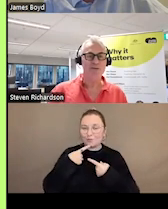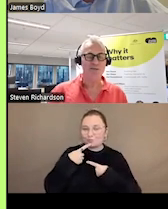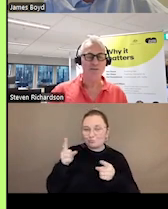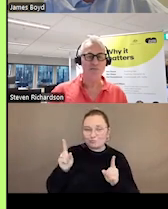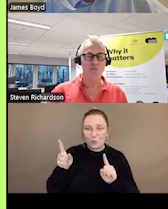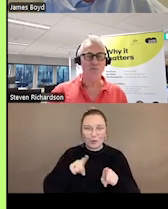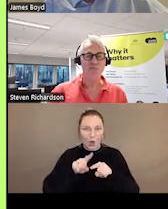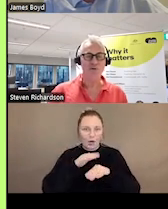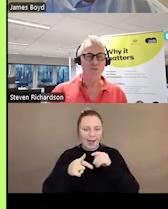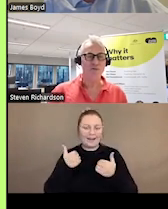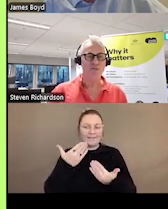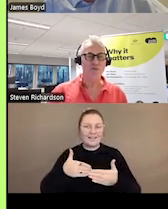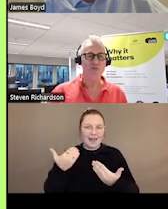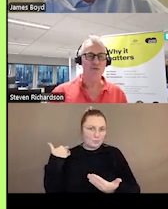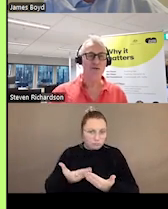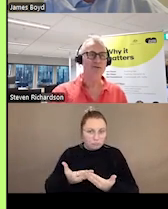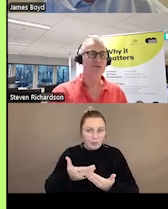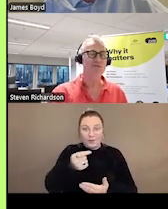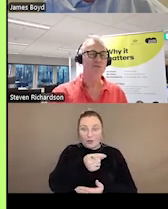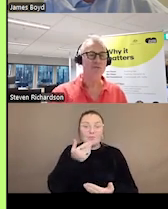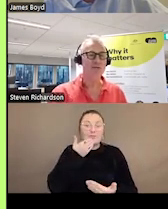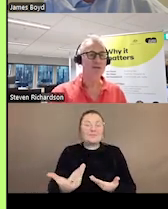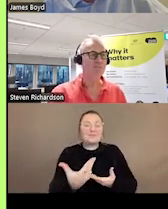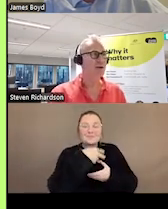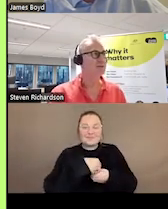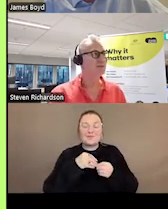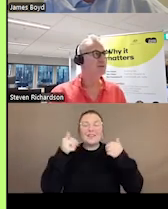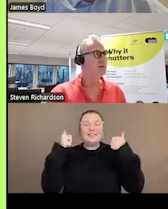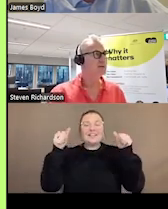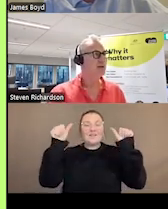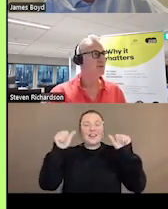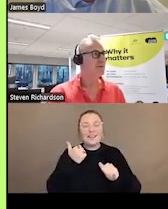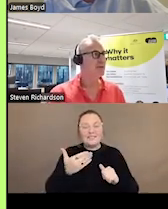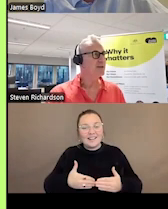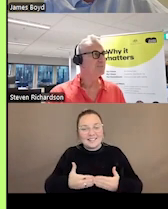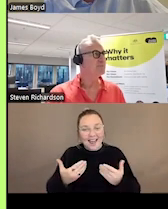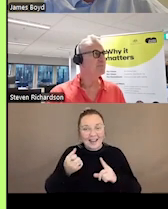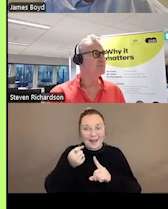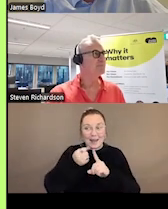and the value to be involved in a successful Giving Day campaign later on in the year.